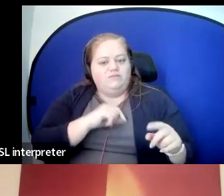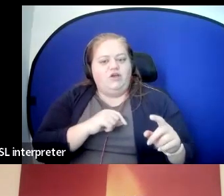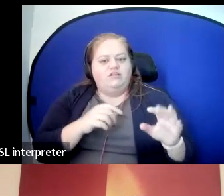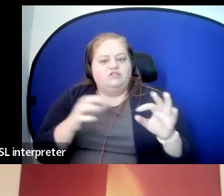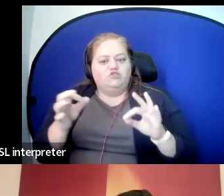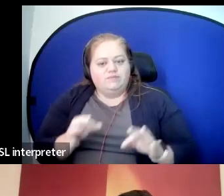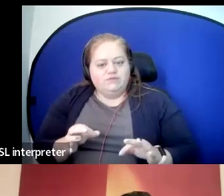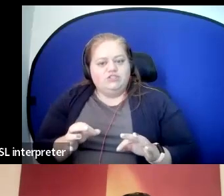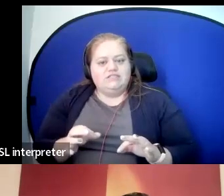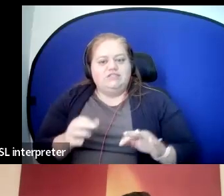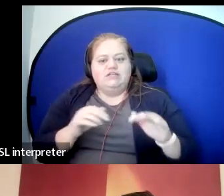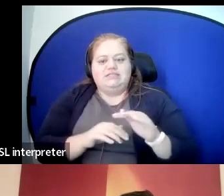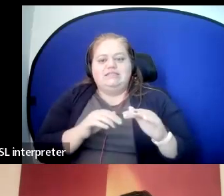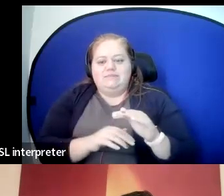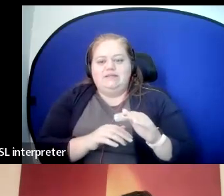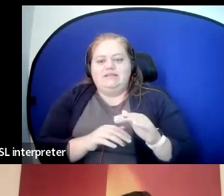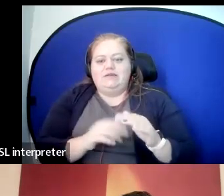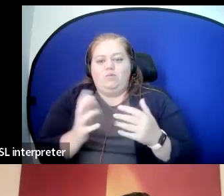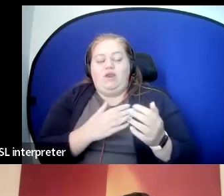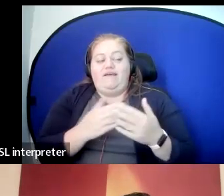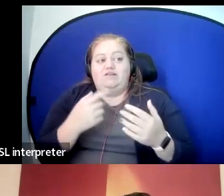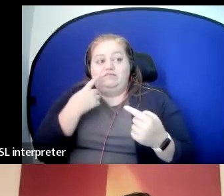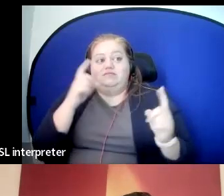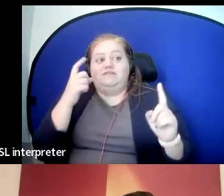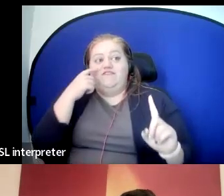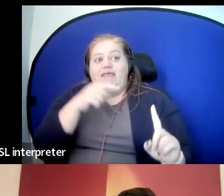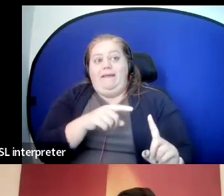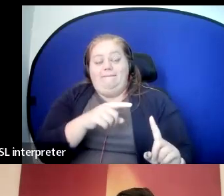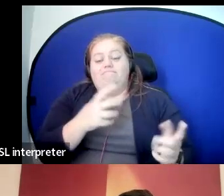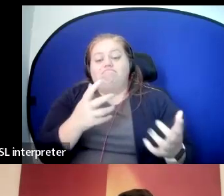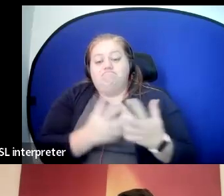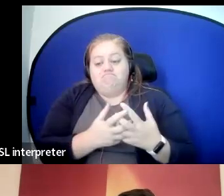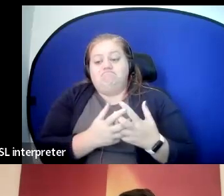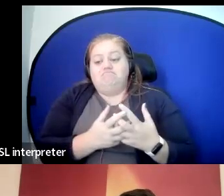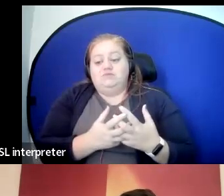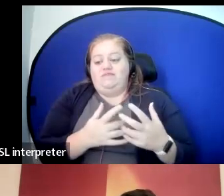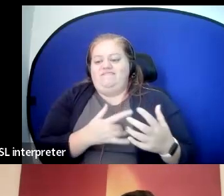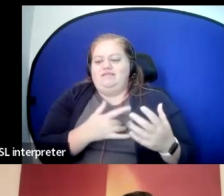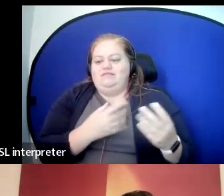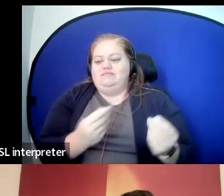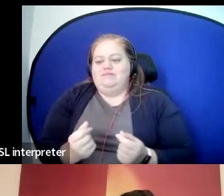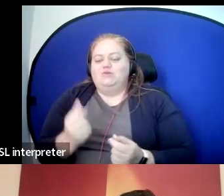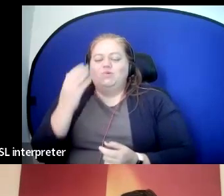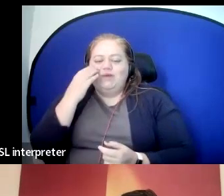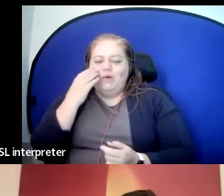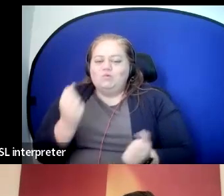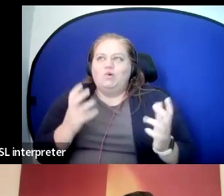or their accessibility that suits them because we just talked about the diversity of personalities and needs.